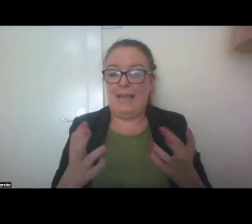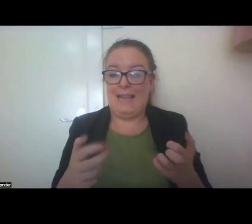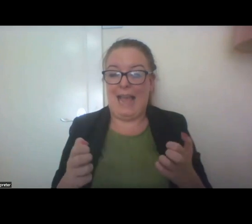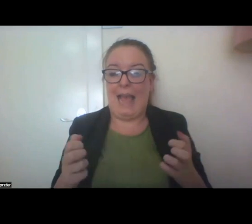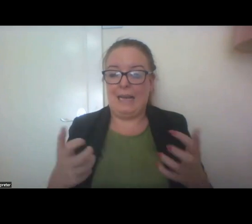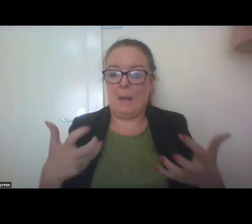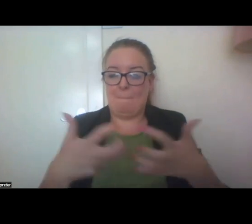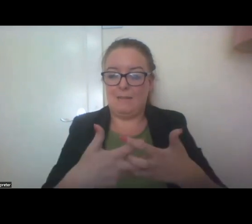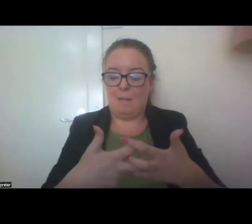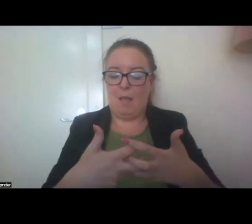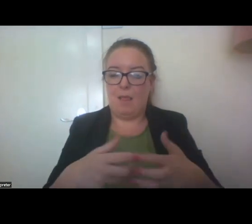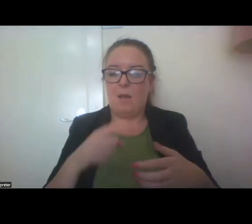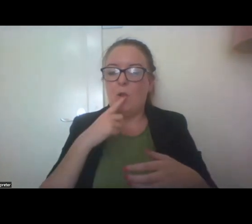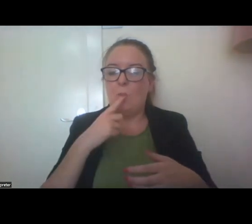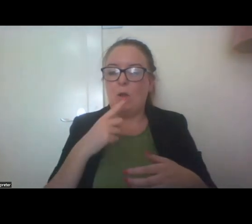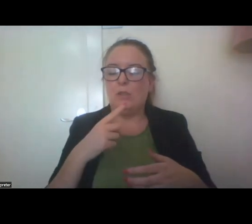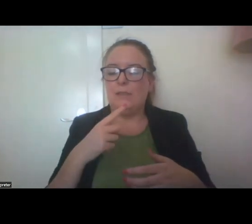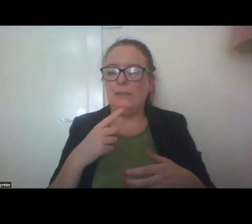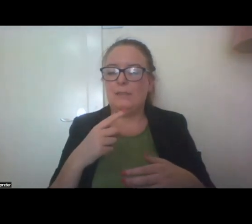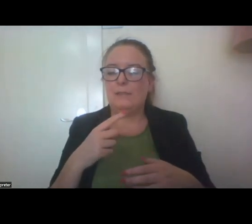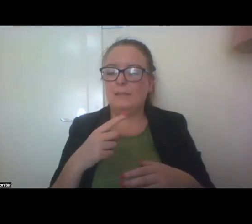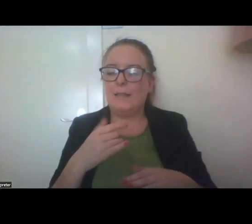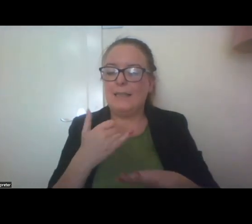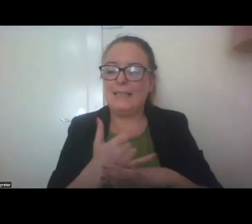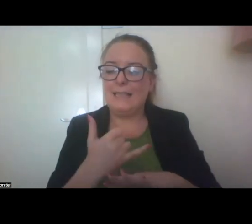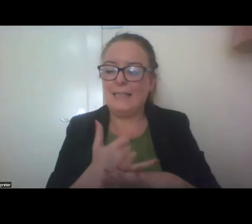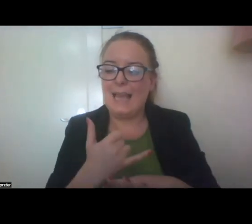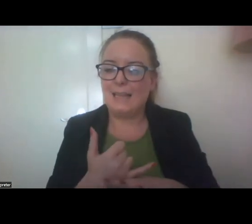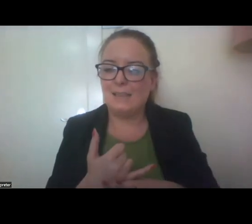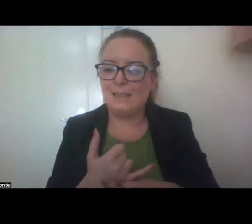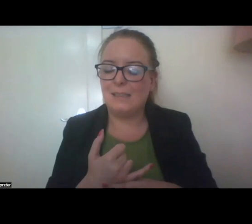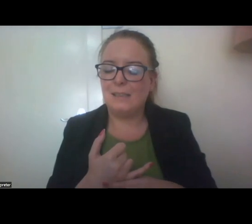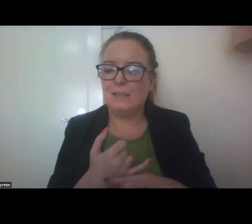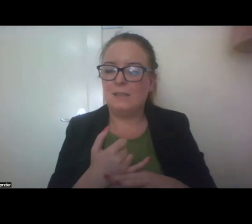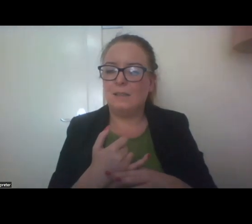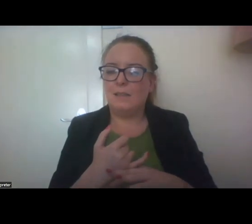to be first to develop a delivery transmitter system.